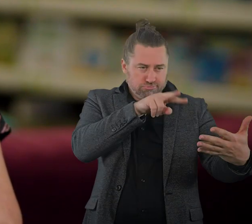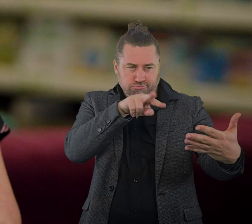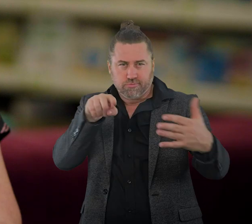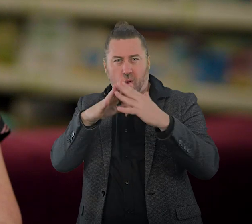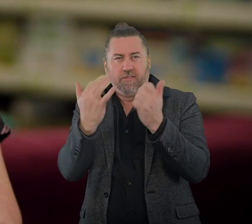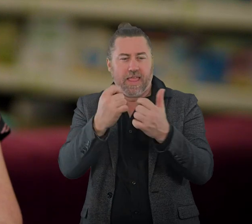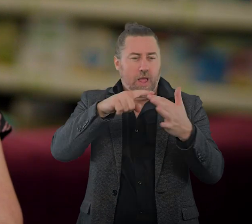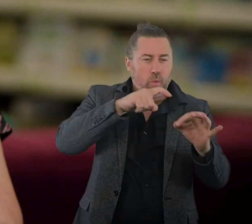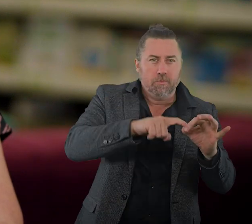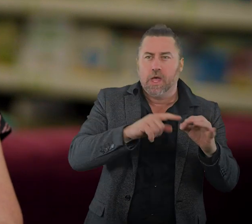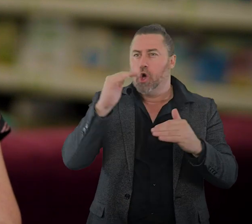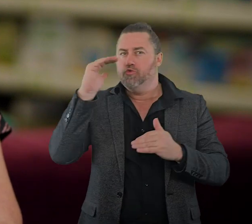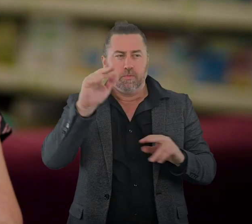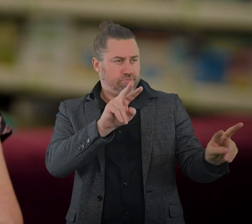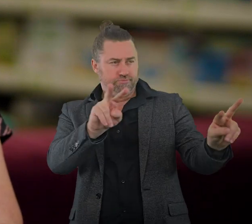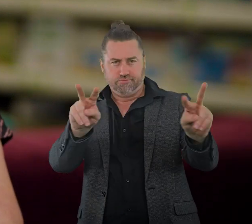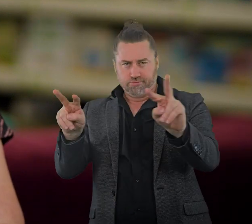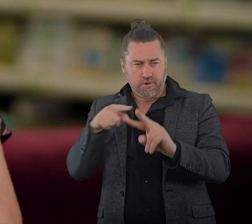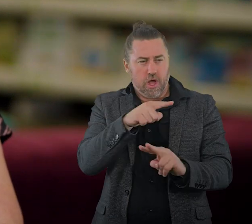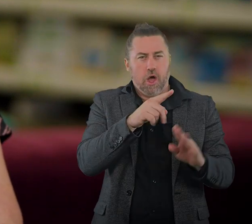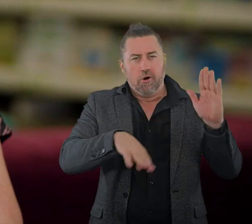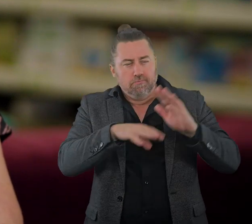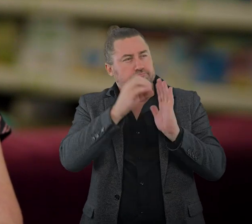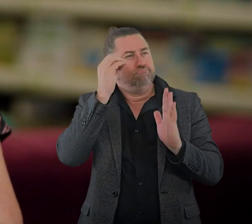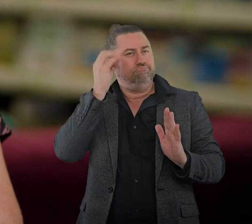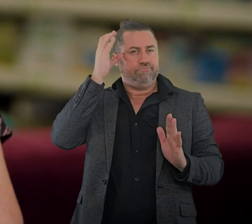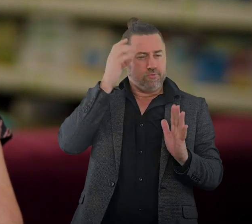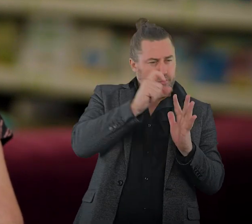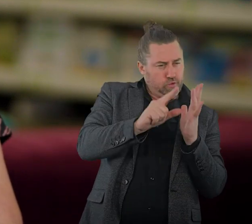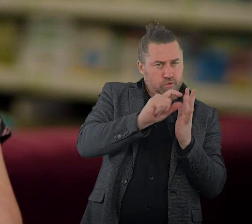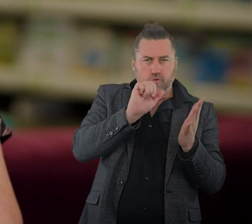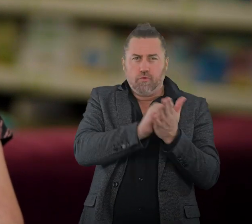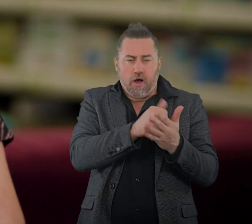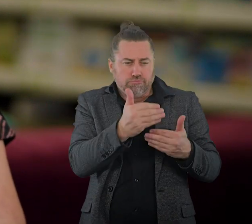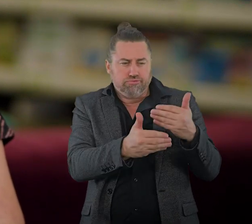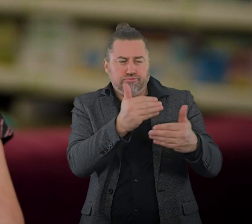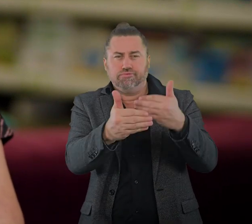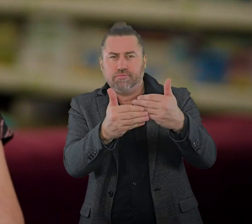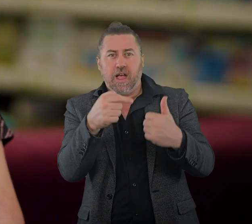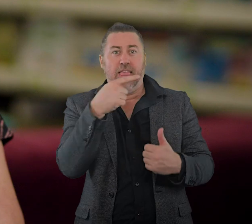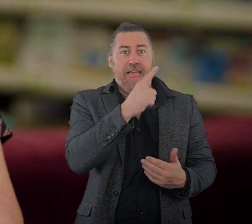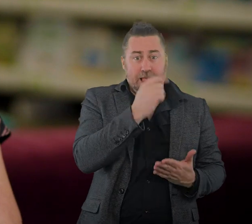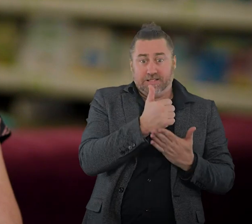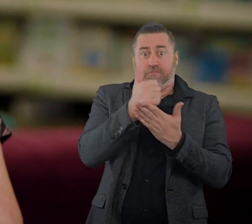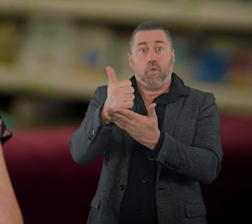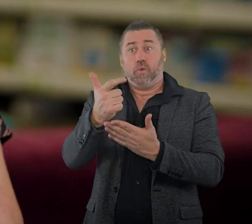our equipment and then ensuring that she had a really deep understanding about how that worked and how she could support